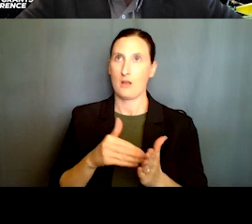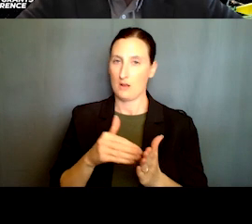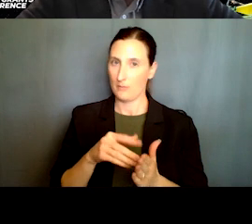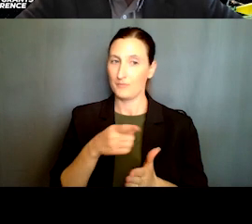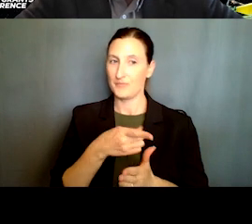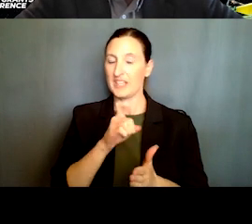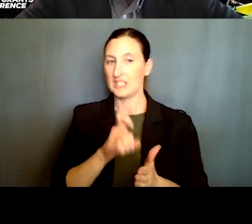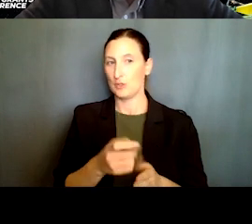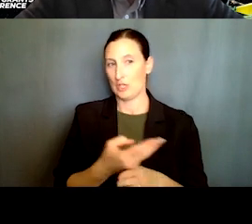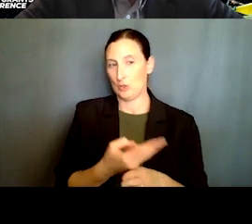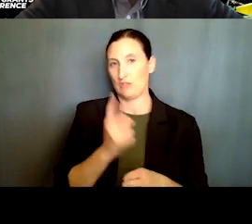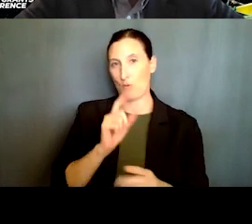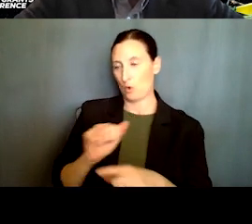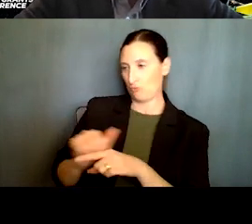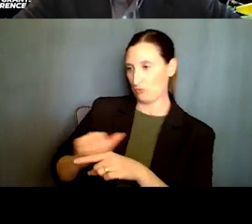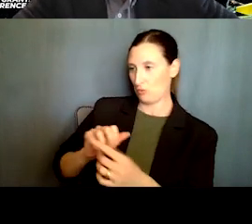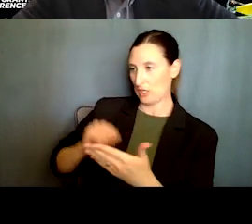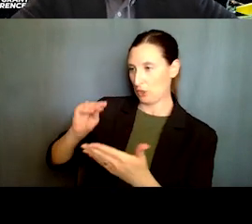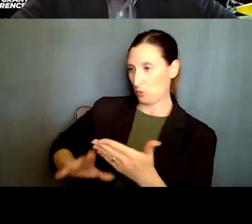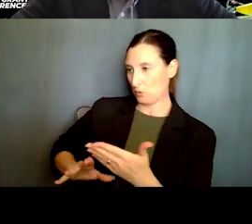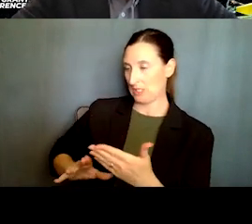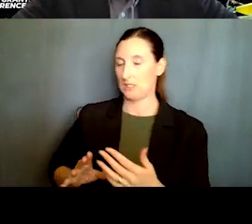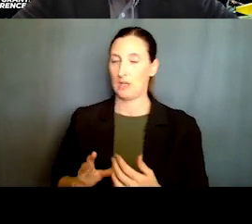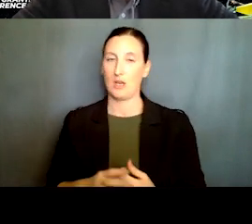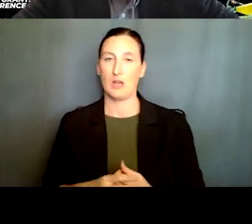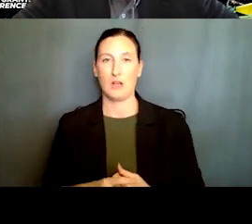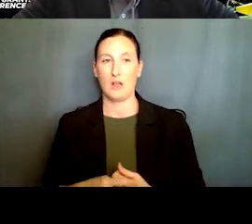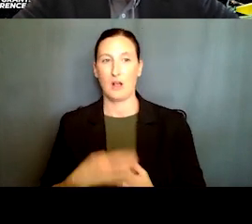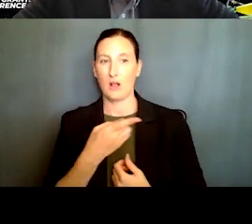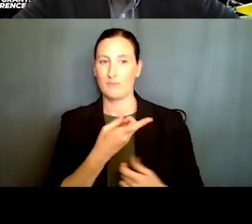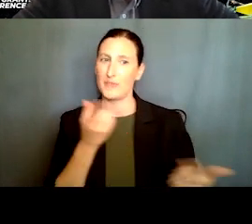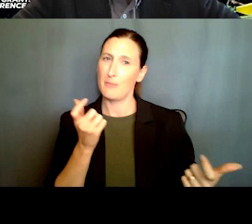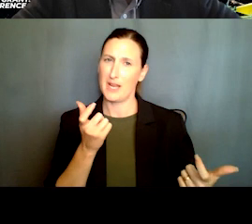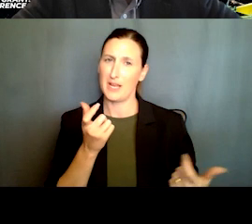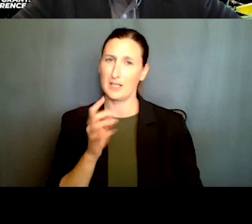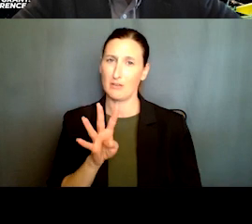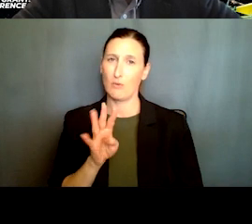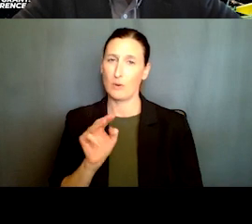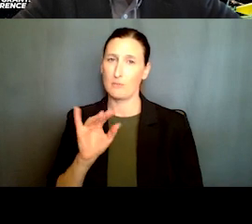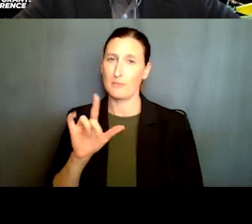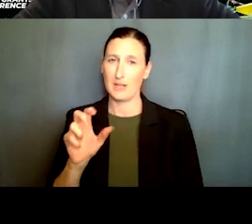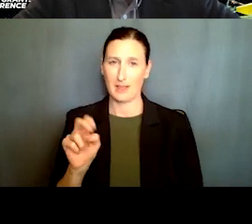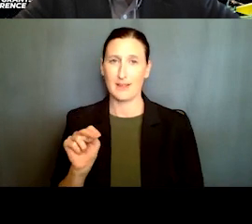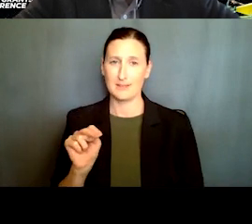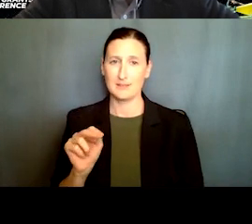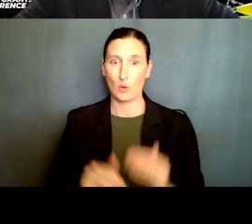They should help train students on them. They're pretty big, they're up to four million,